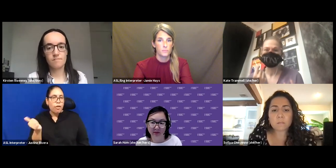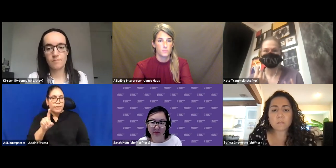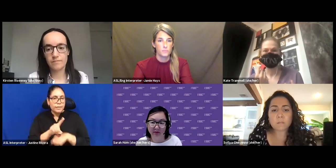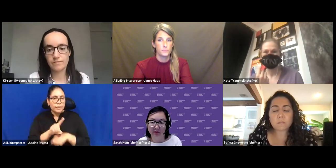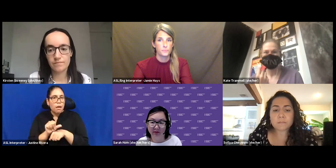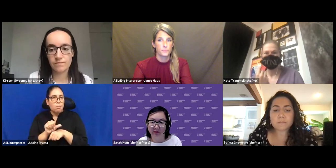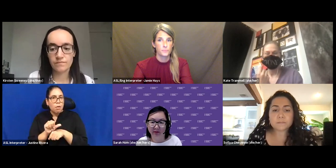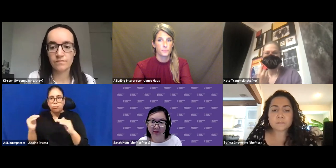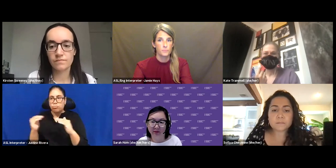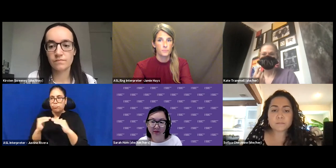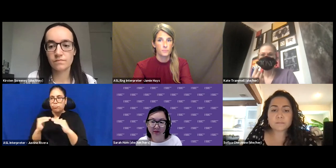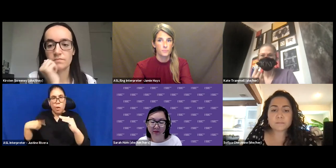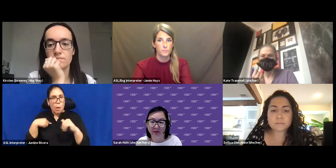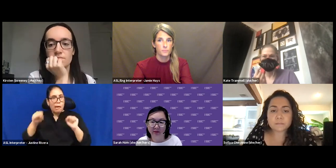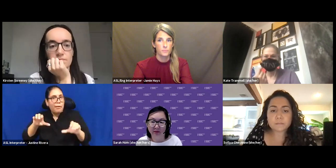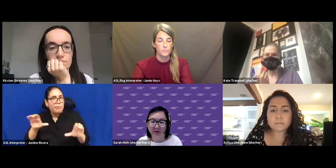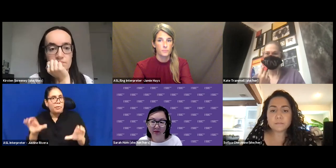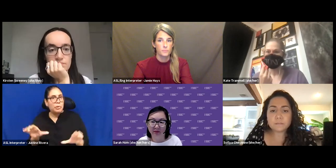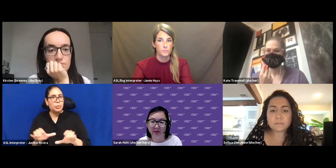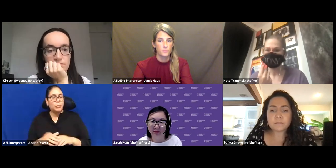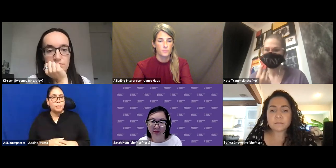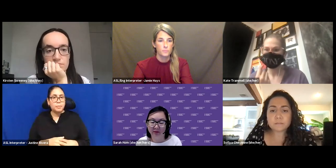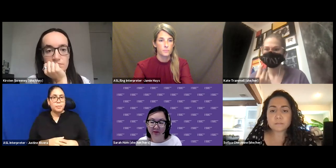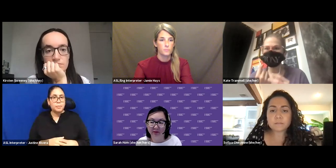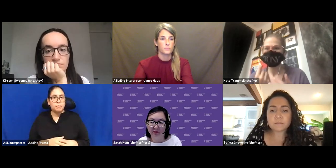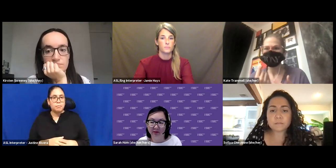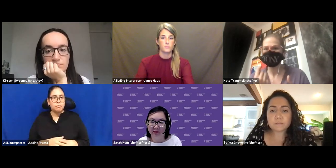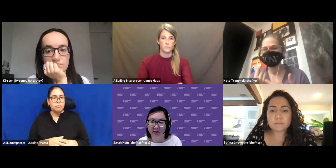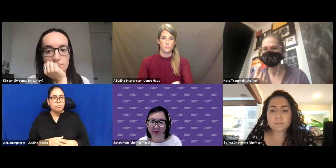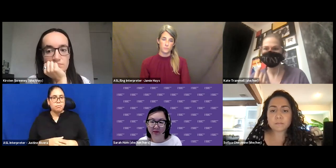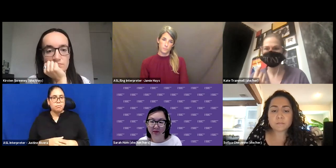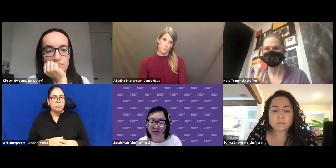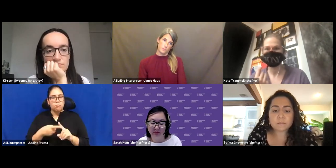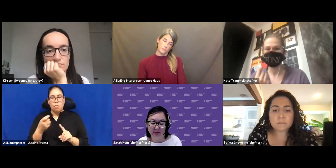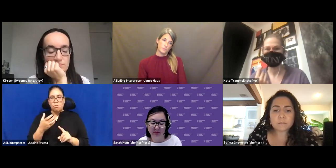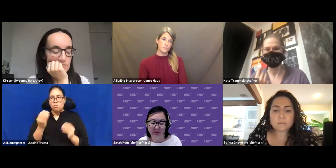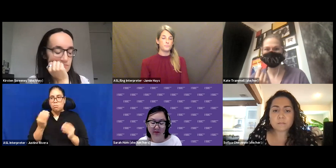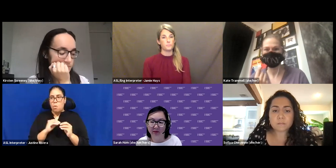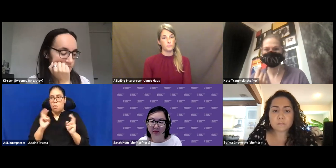do. And coming from a more traditional theatre background,